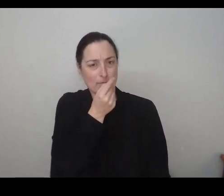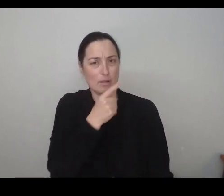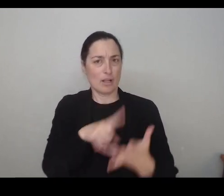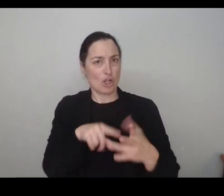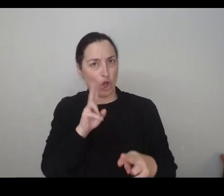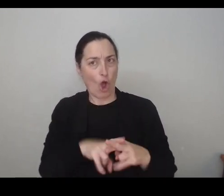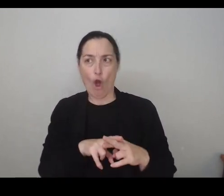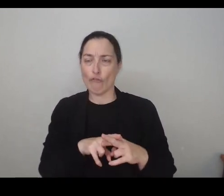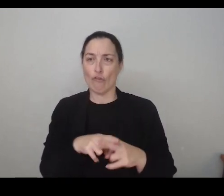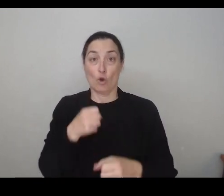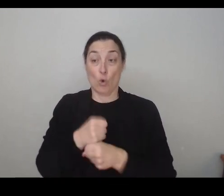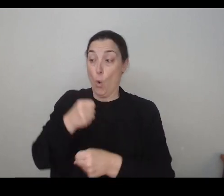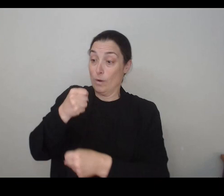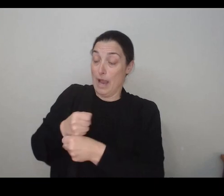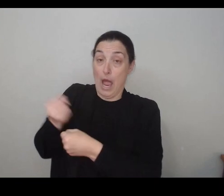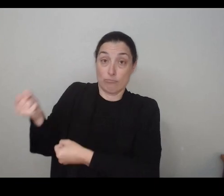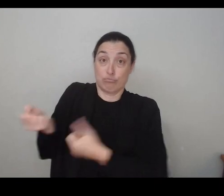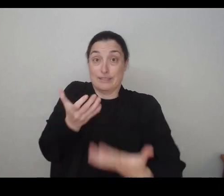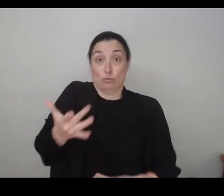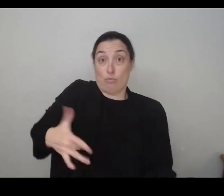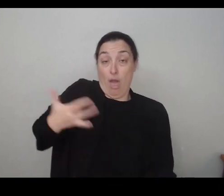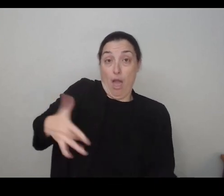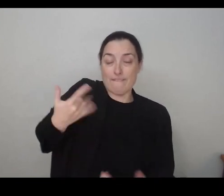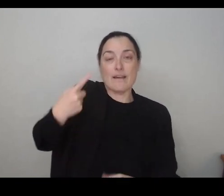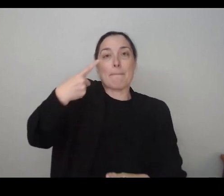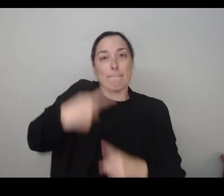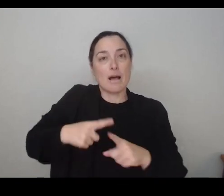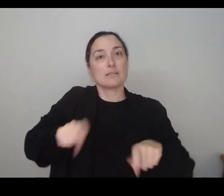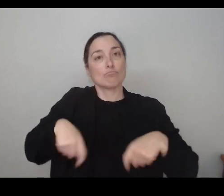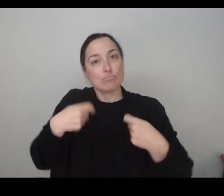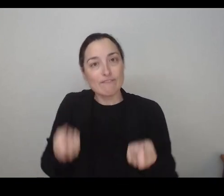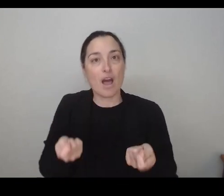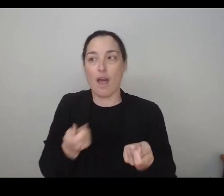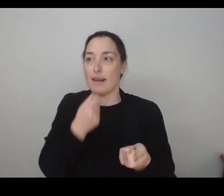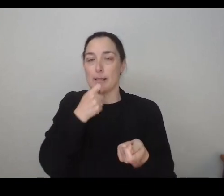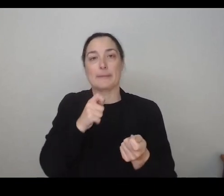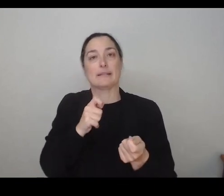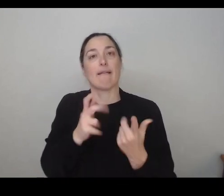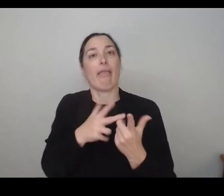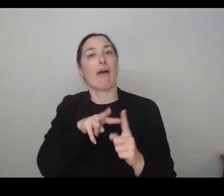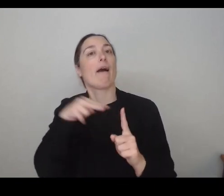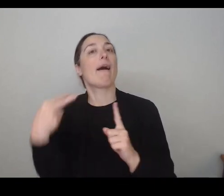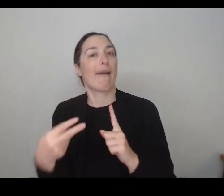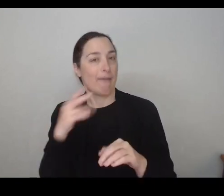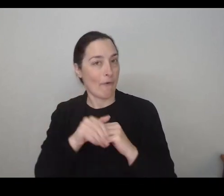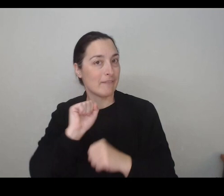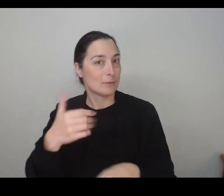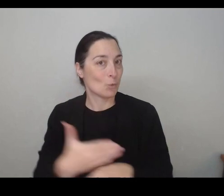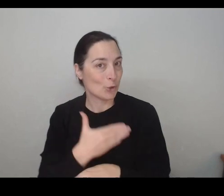back to life and providing the to his work. Of course, the sentence "C'est fini avec Gauguin",